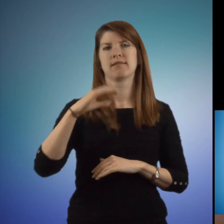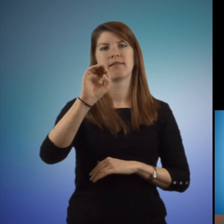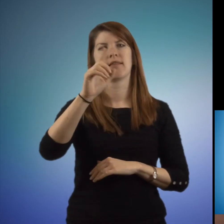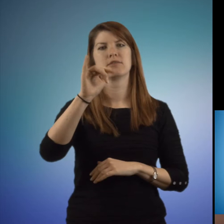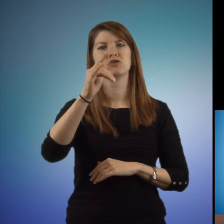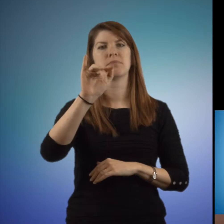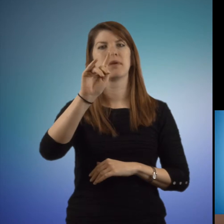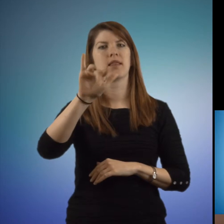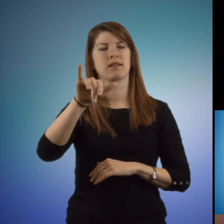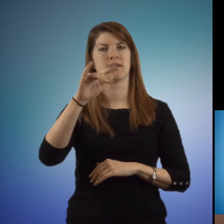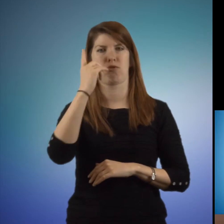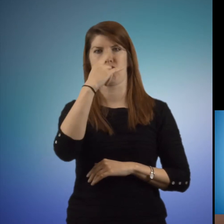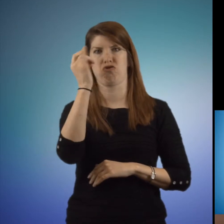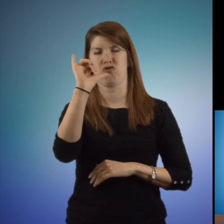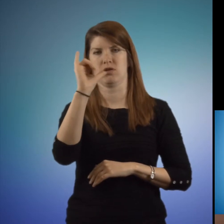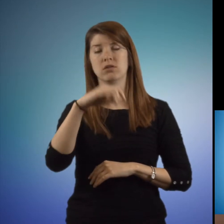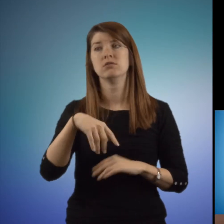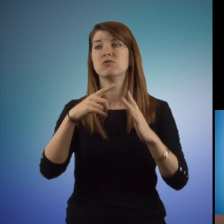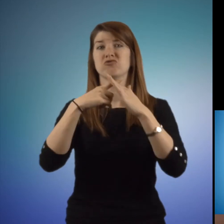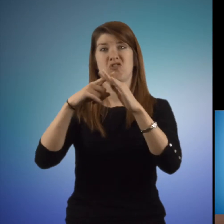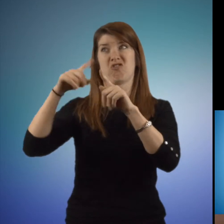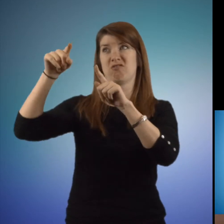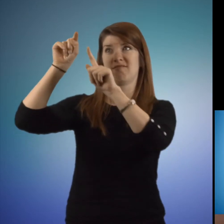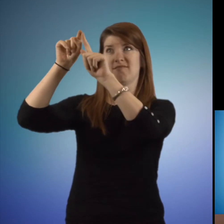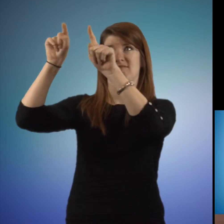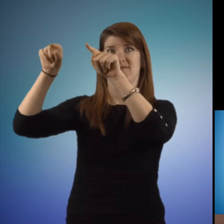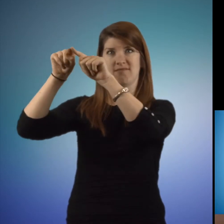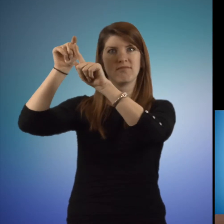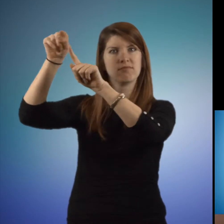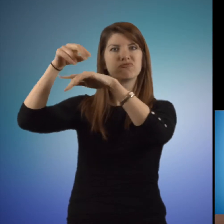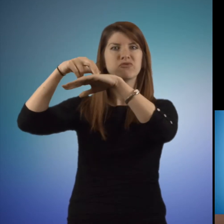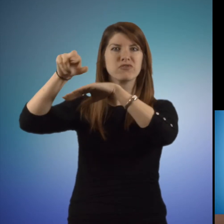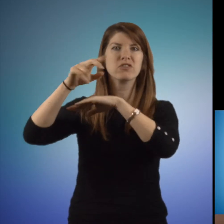So we start with the referral for suspected disability and eligibility for services.